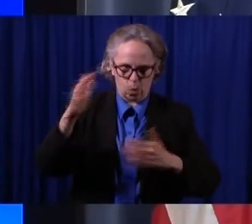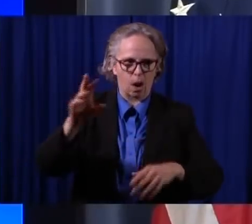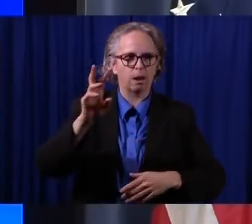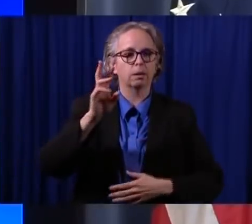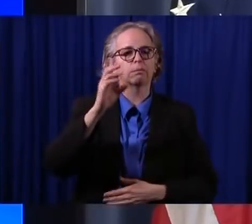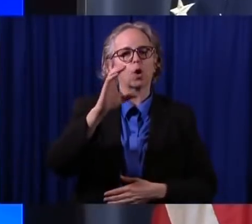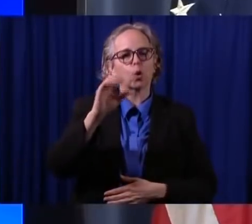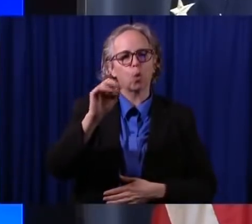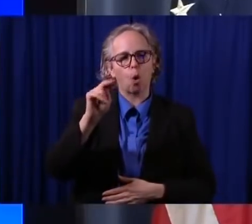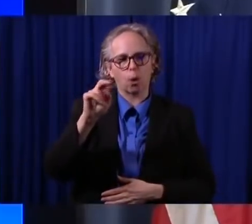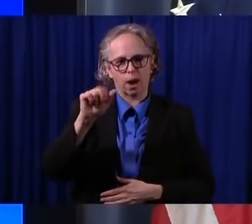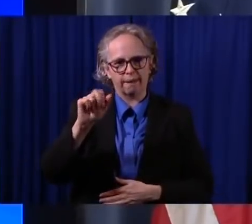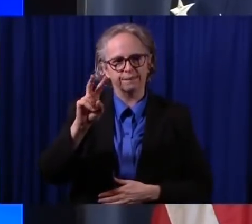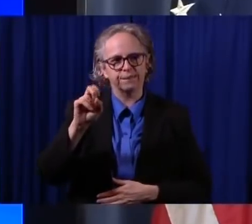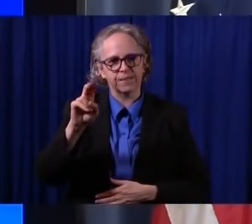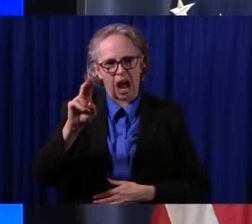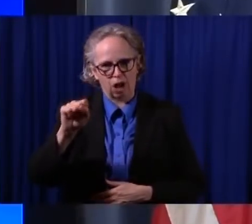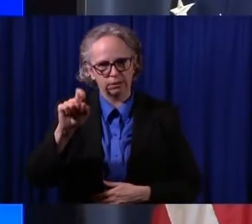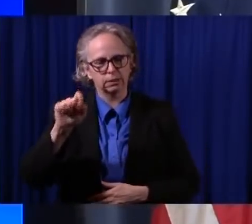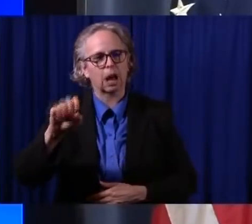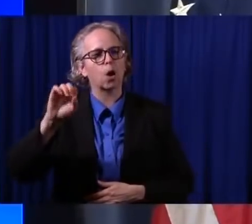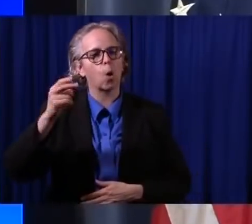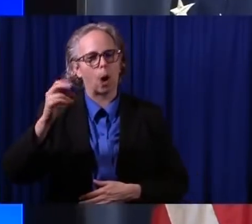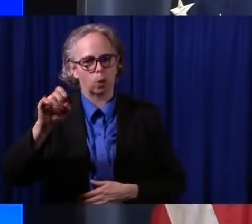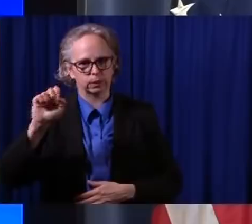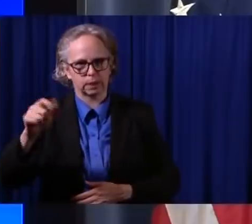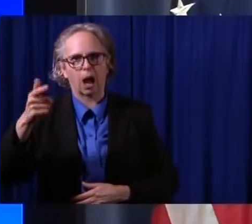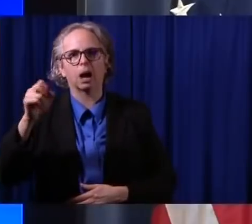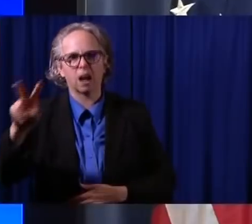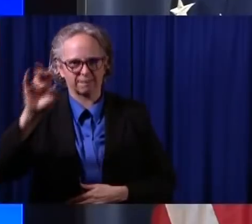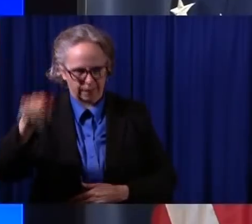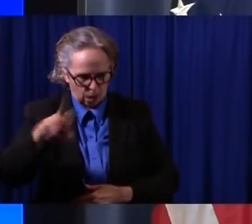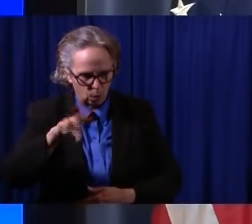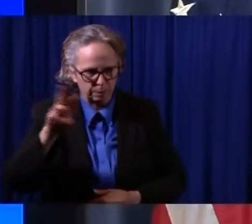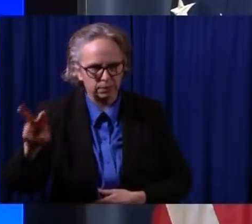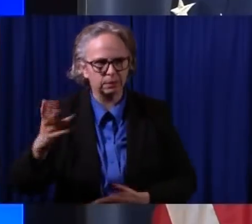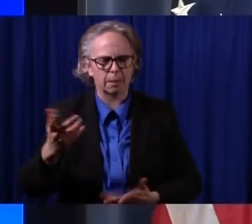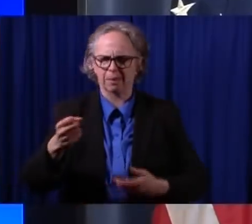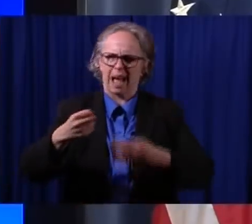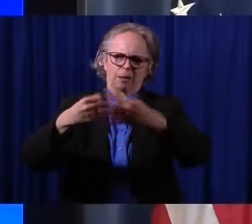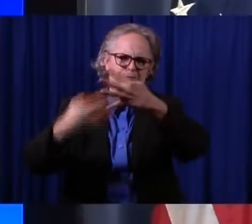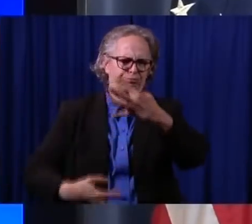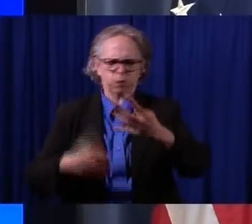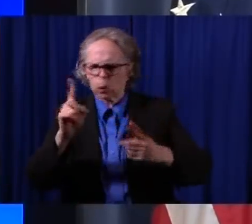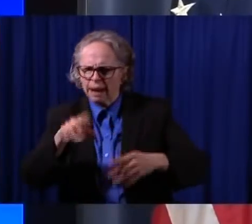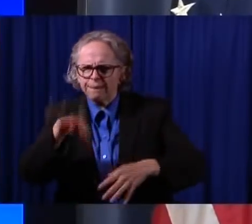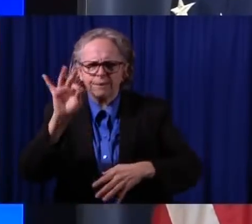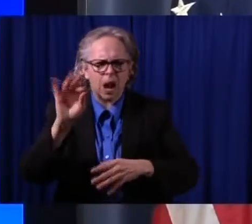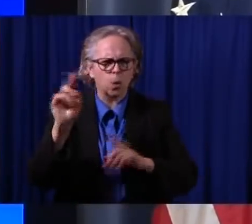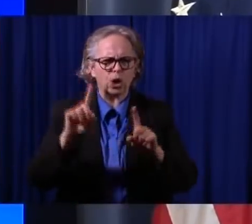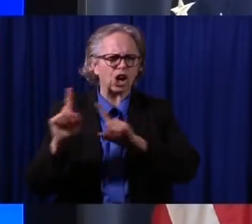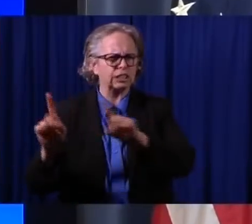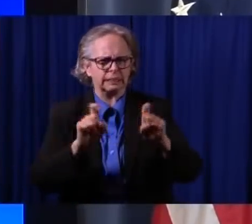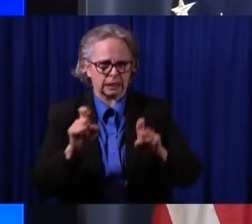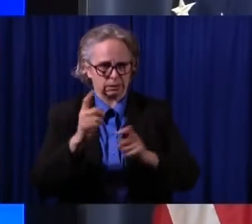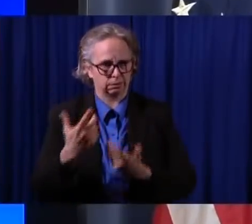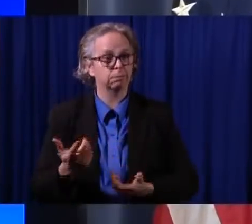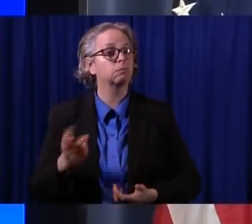XENIA, AT THE GREENE COUNTY HEALTH CENTER, IN DAYTON AT THE SAMARITAN COUNTY HEALTH CENTER. FOR MORE POP UP TEST CENTER LOCATIONS NEAR YOU, AS WELL AS COMMUNITY HEALTH CENTER INFORMATION AND RETAIL TESTING,